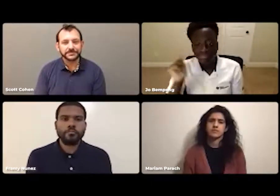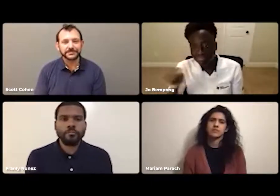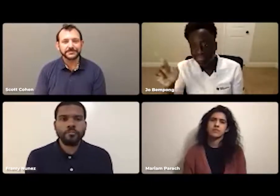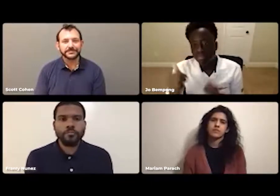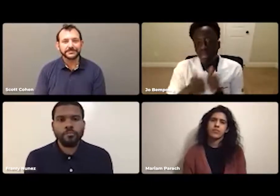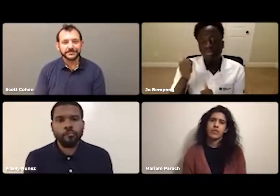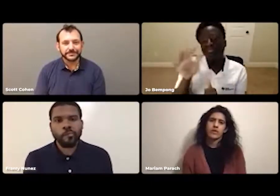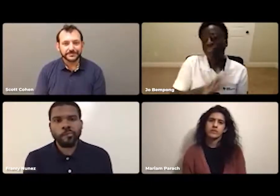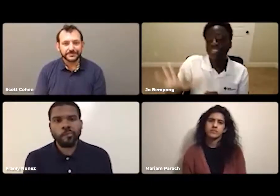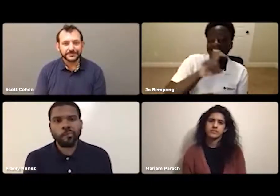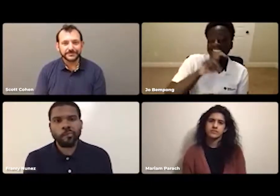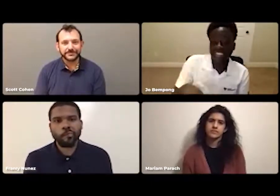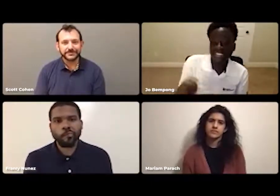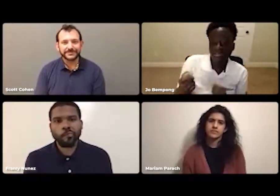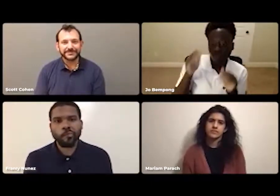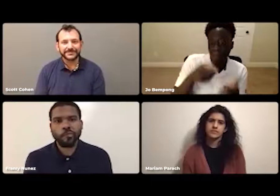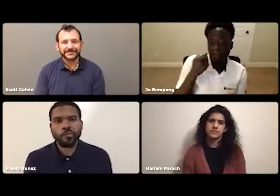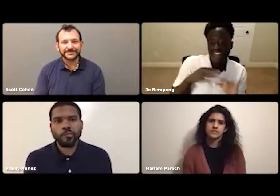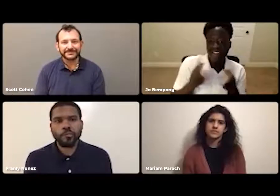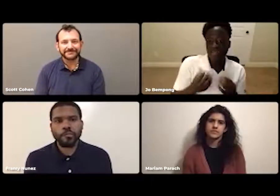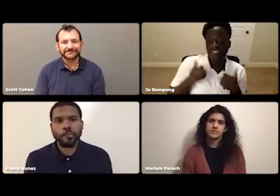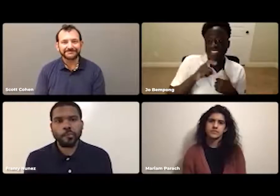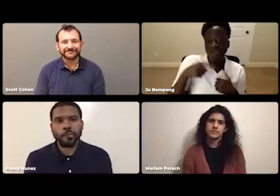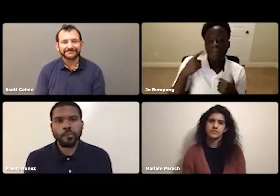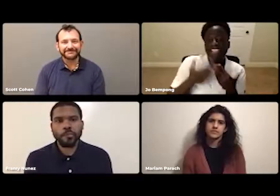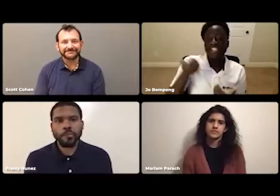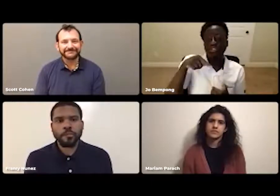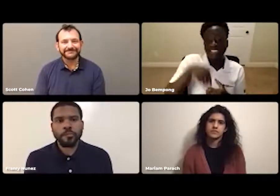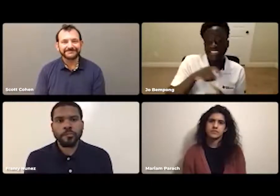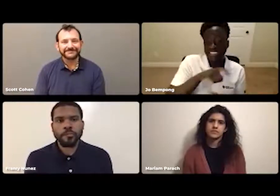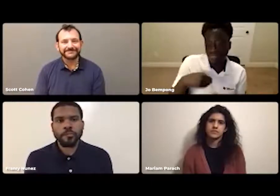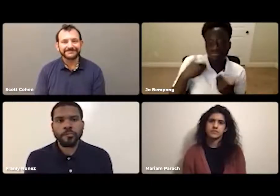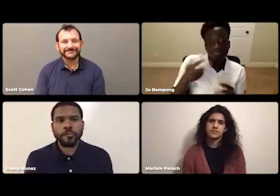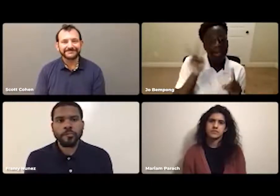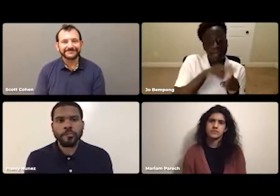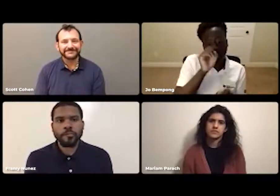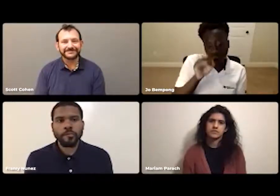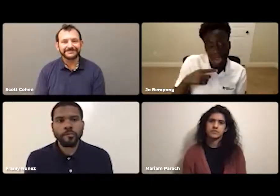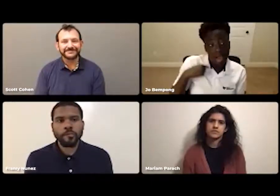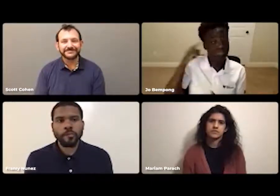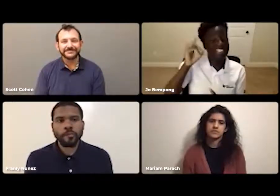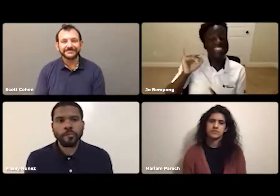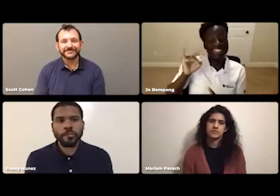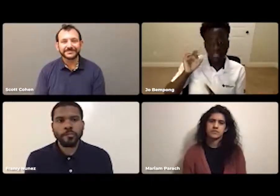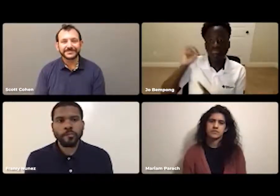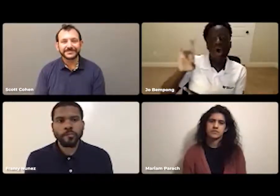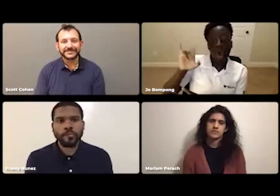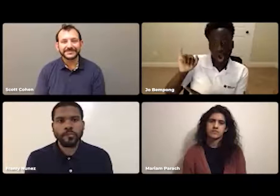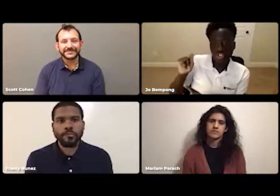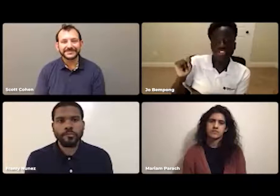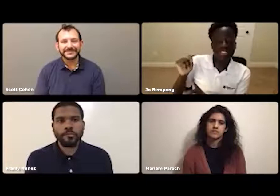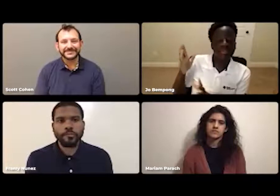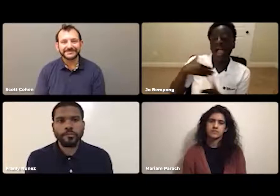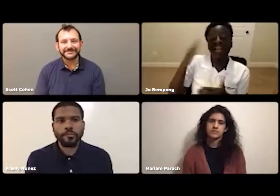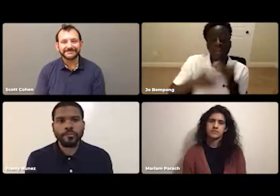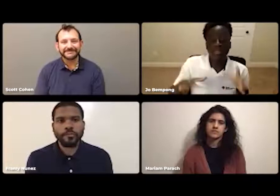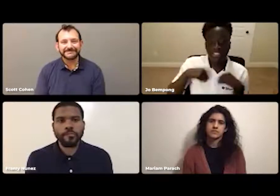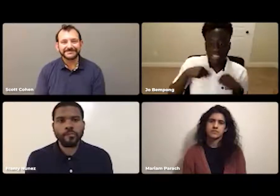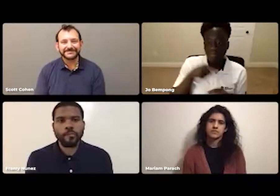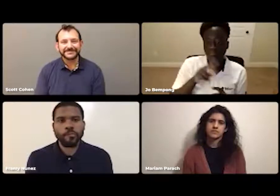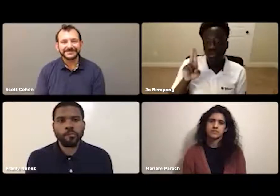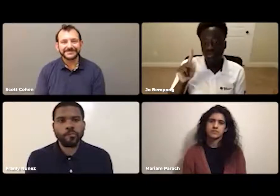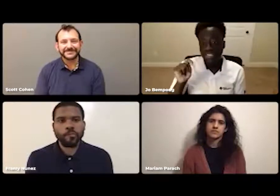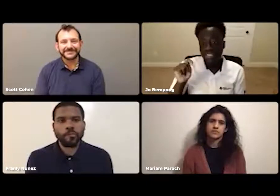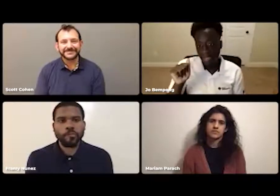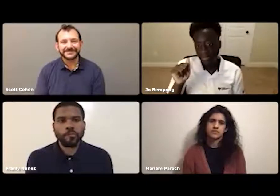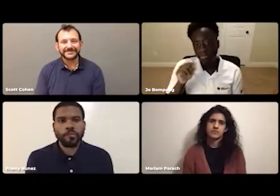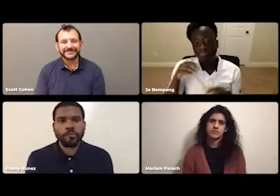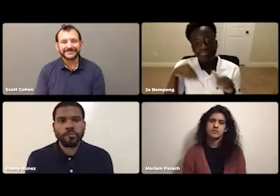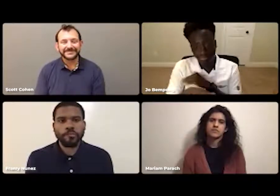I thought it'd be easier to stay in Texas because my family is here.